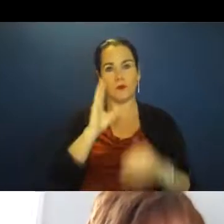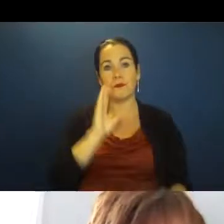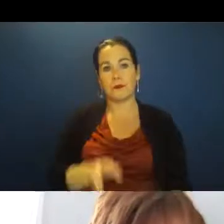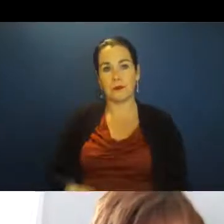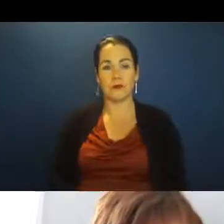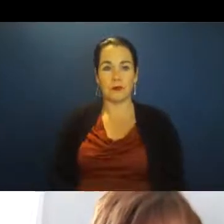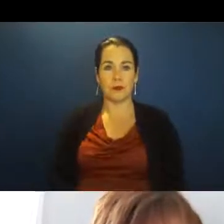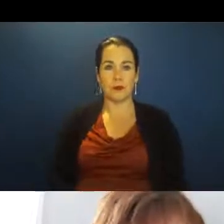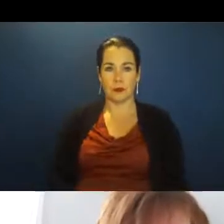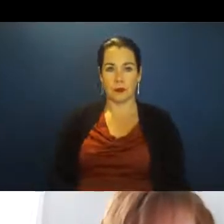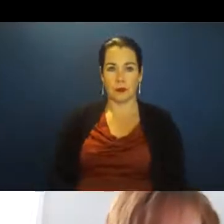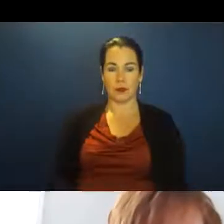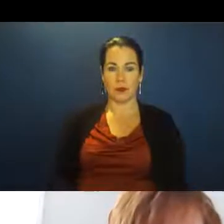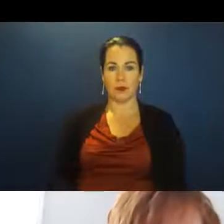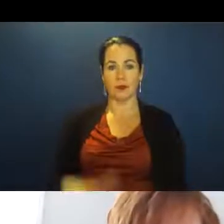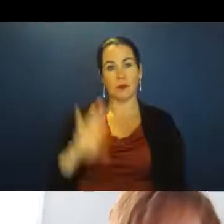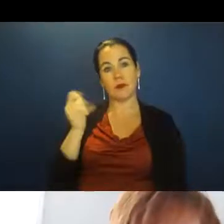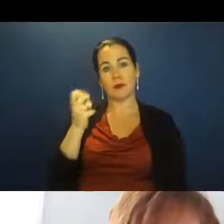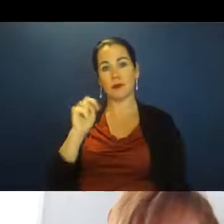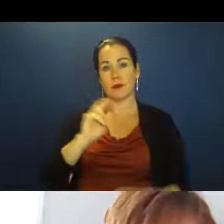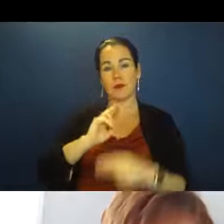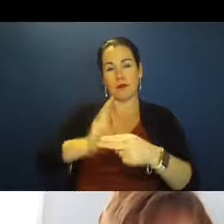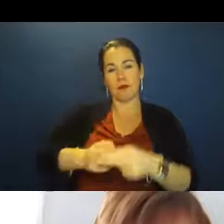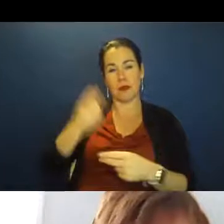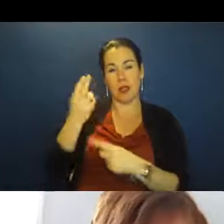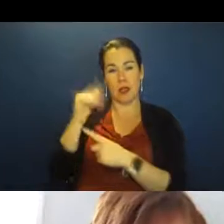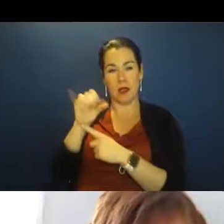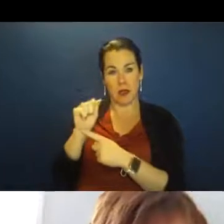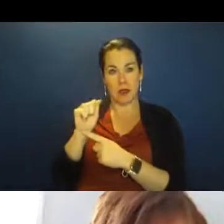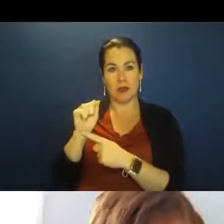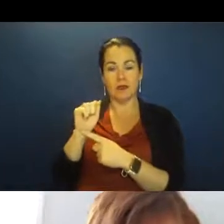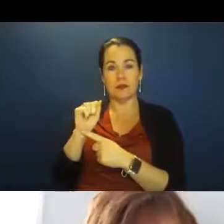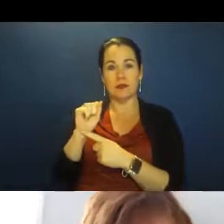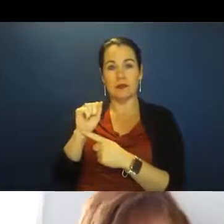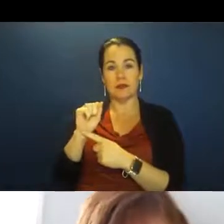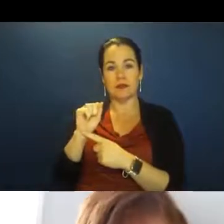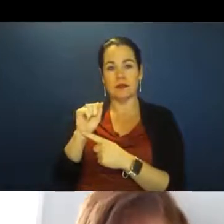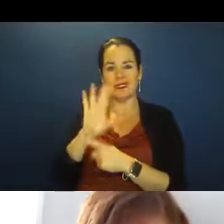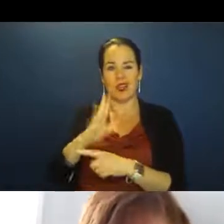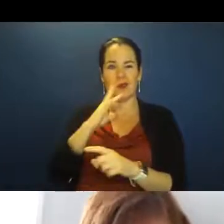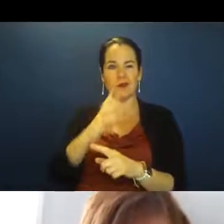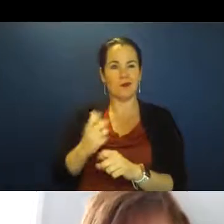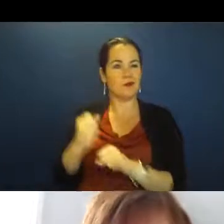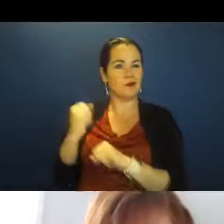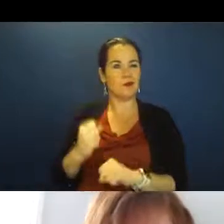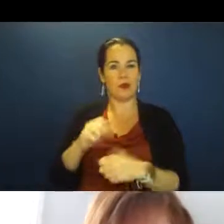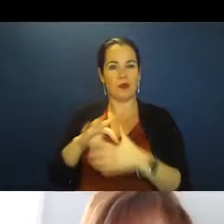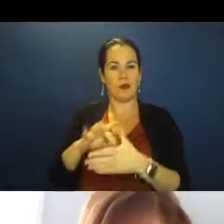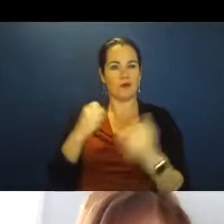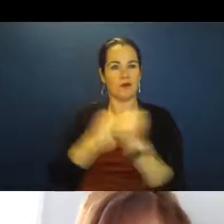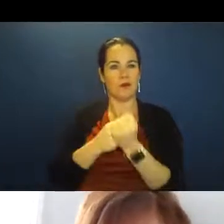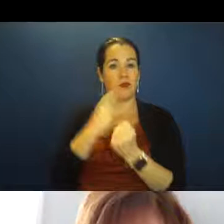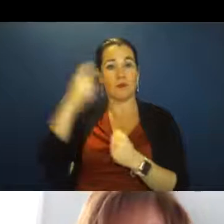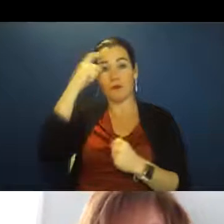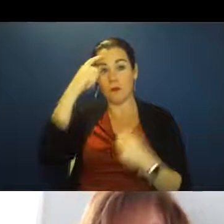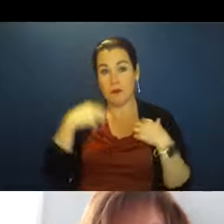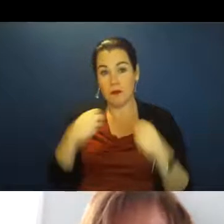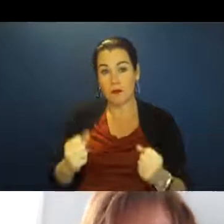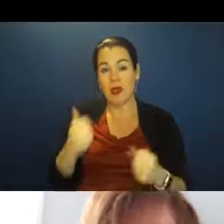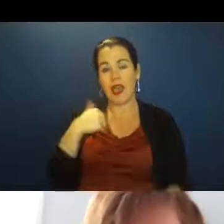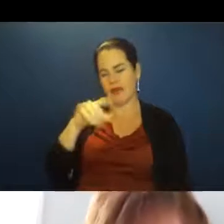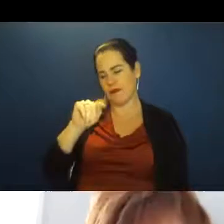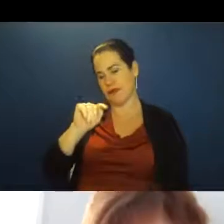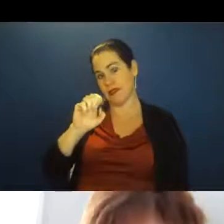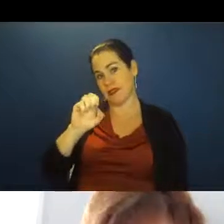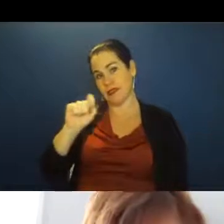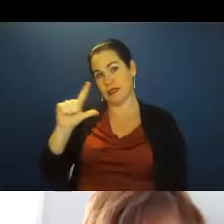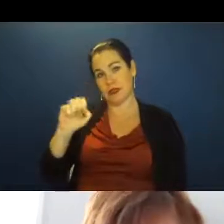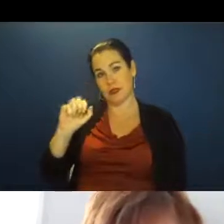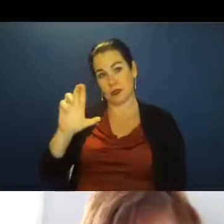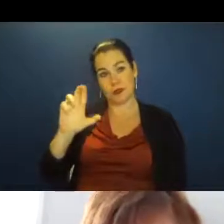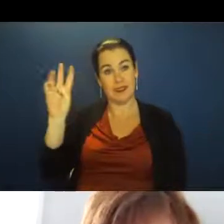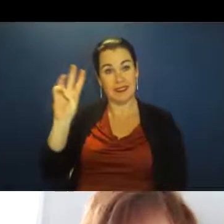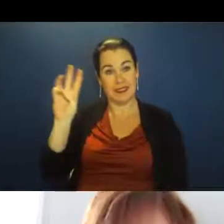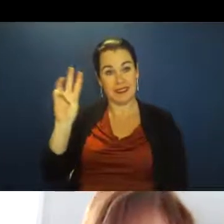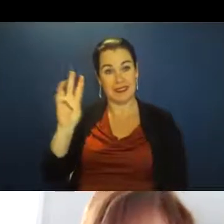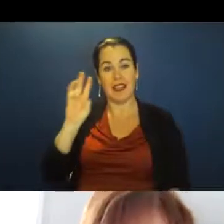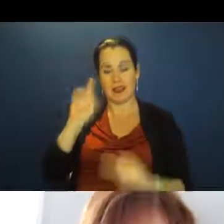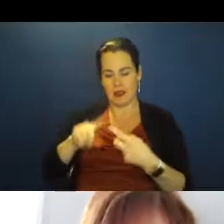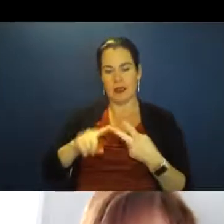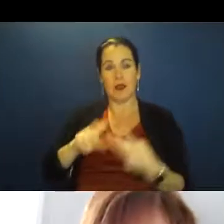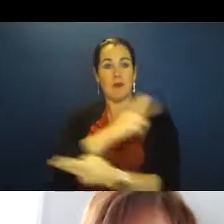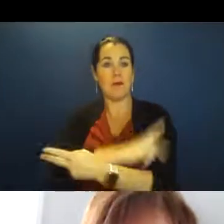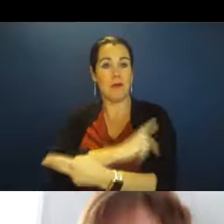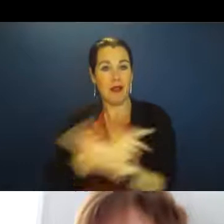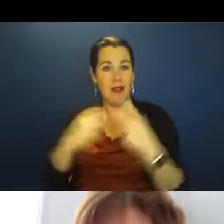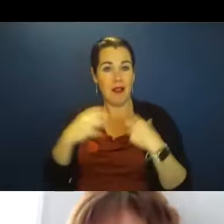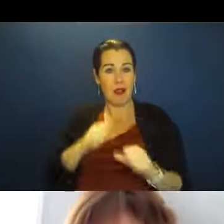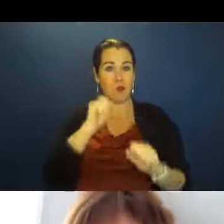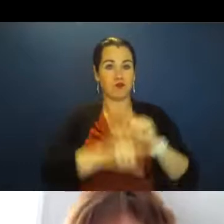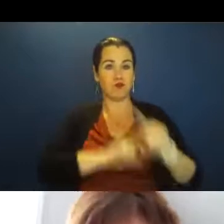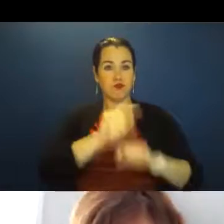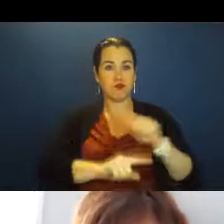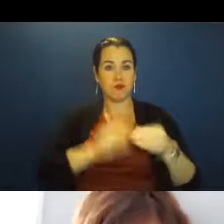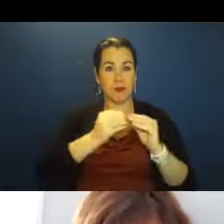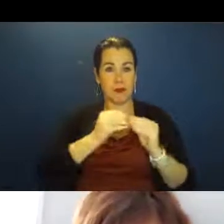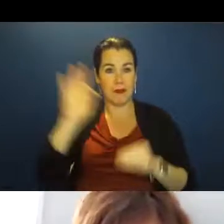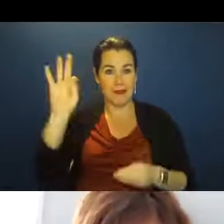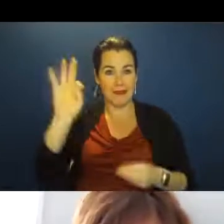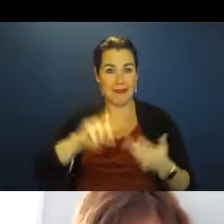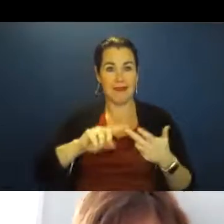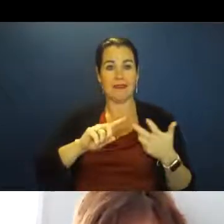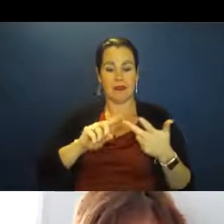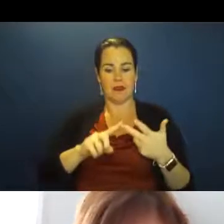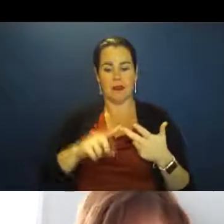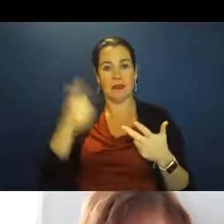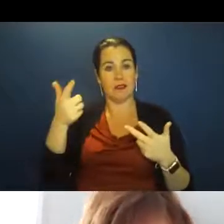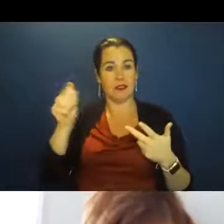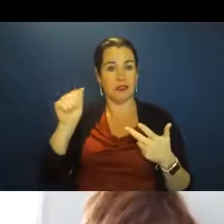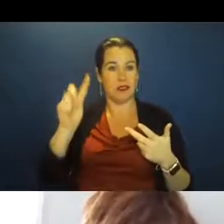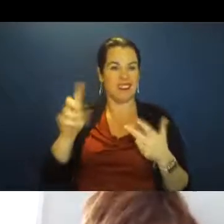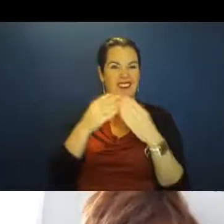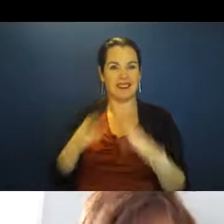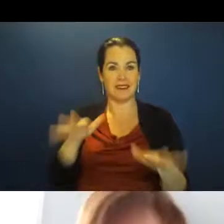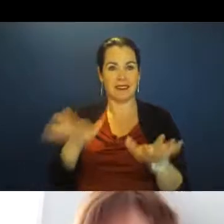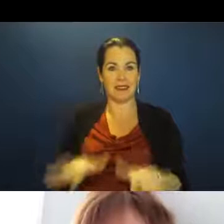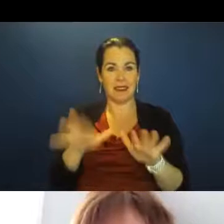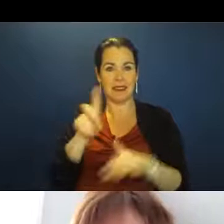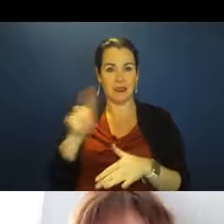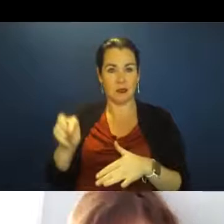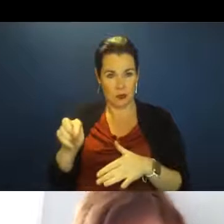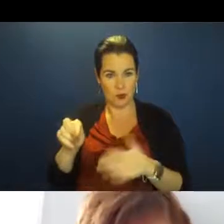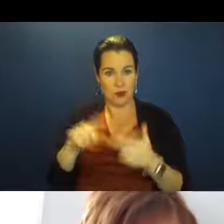Jason alluded to the HIS and some of this kind of rich content in the area of mental health. There is the Kessler Six. There is the Patient Health Questionnaire Nine, there is the Generalized Anxiety Disorder Assessment, and for children, the Strengths and Difficulties